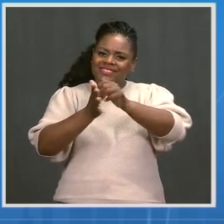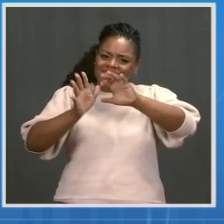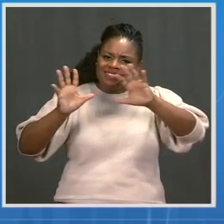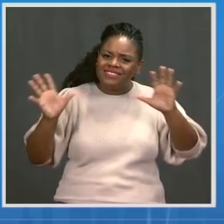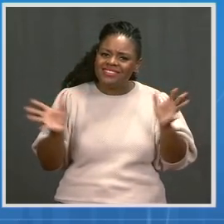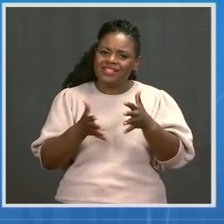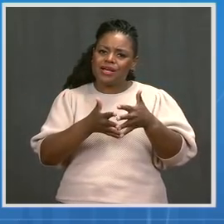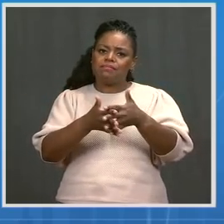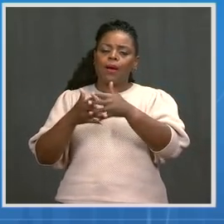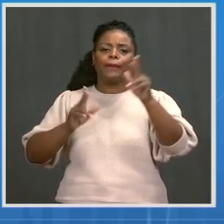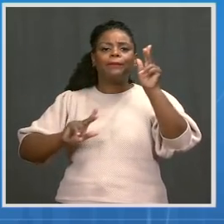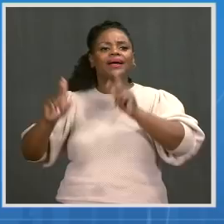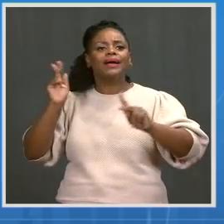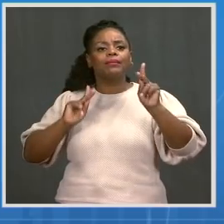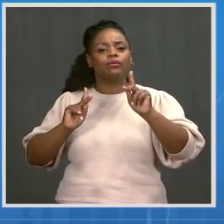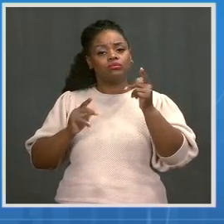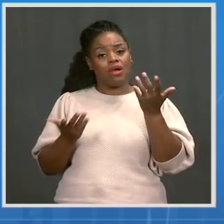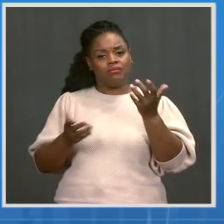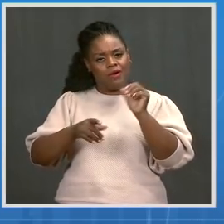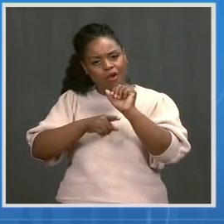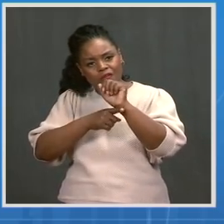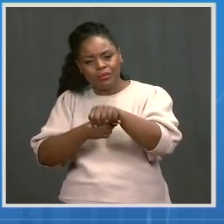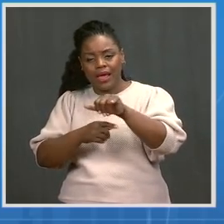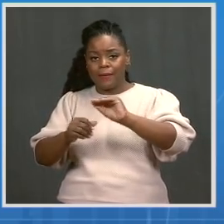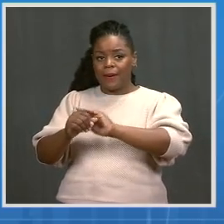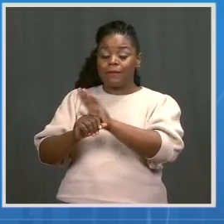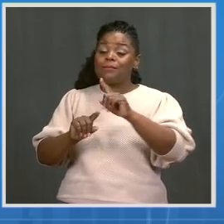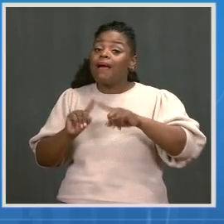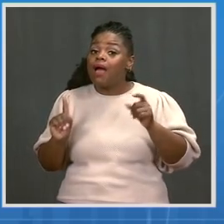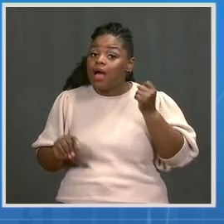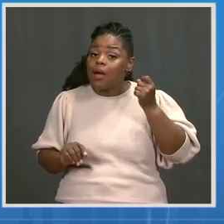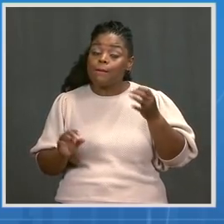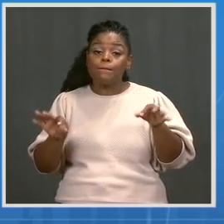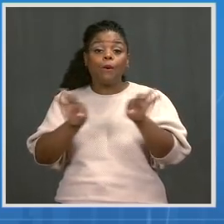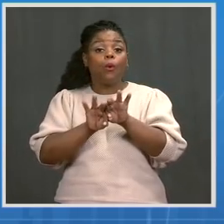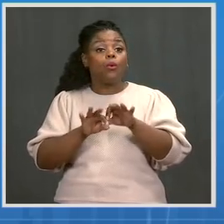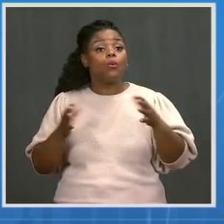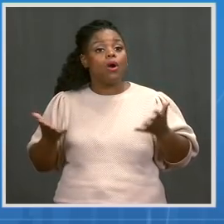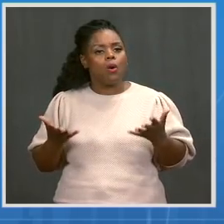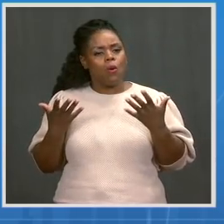with the most important and most ambitious being to celebrate our independence from the virus on July 4th --